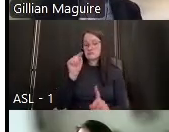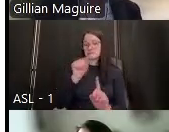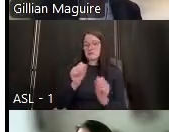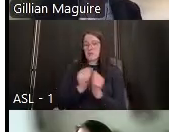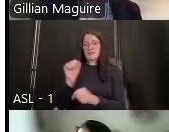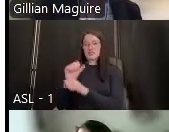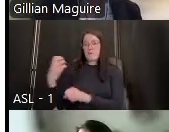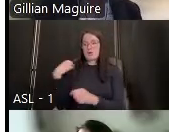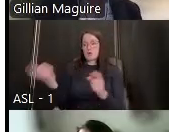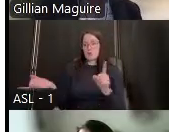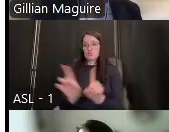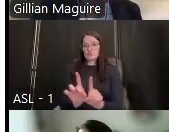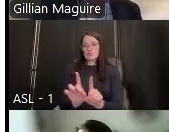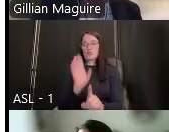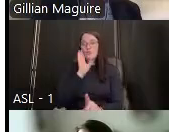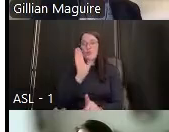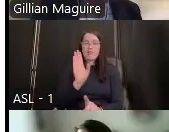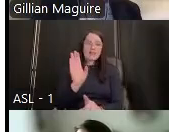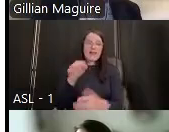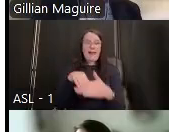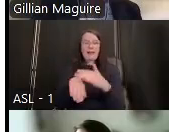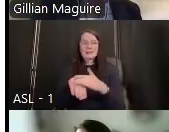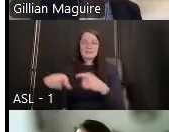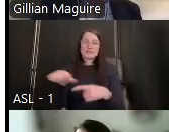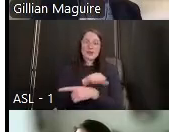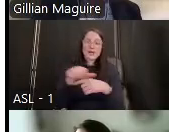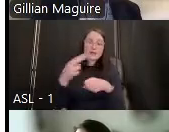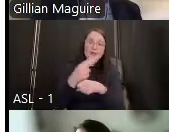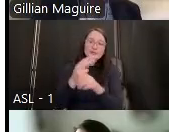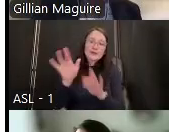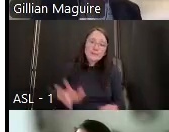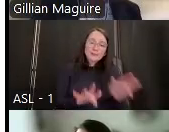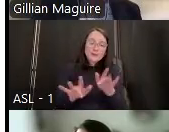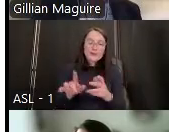trainings through through her computer on her phone. So, she does use a lot of those also.